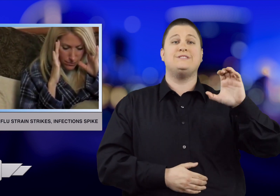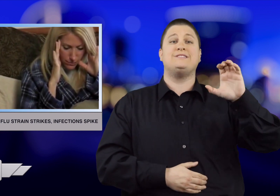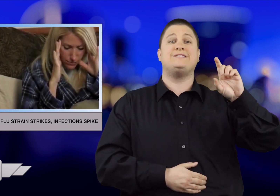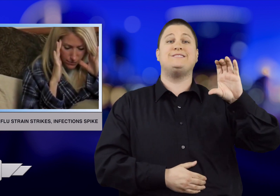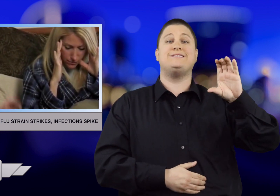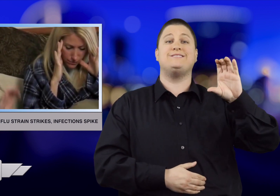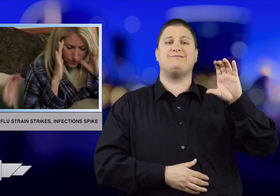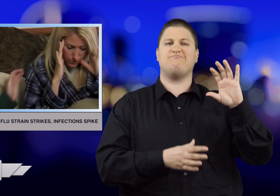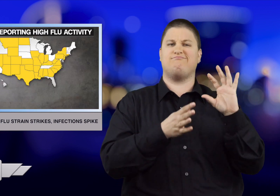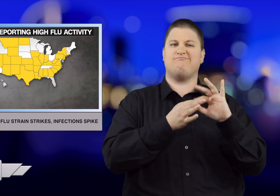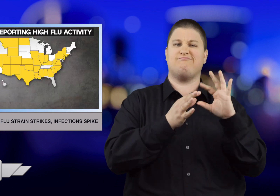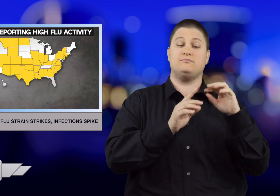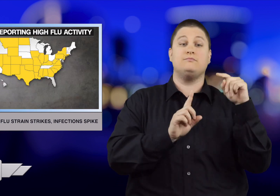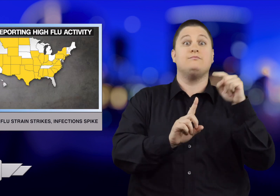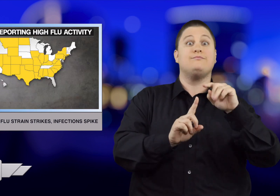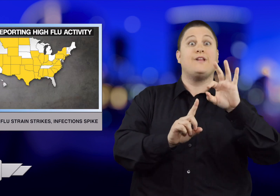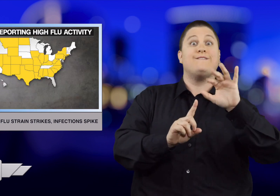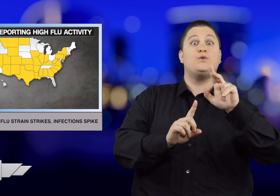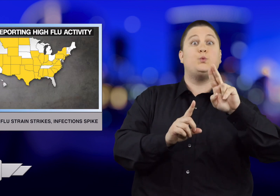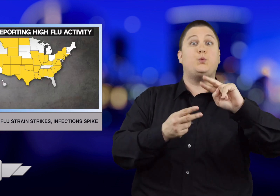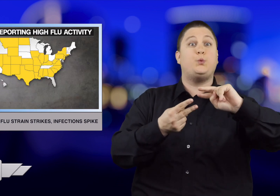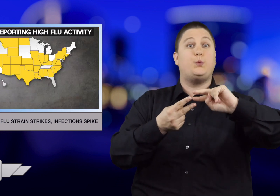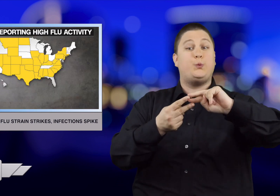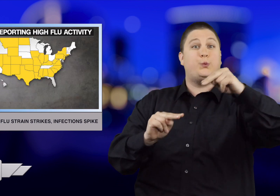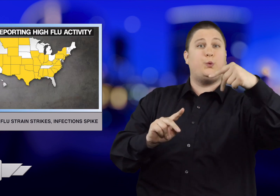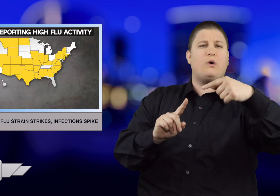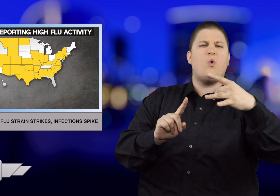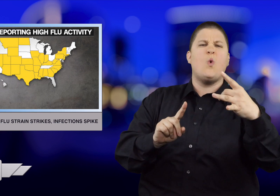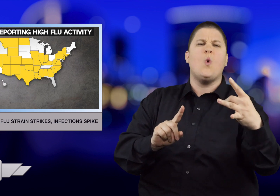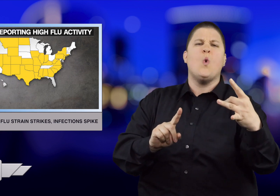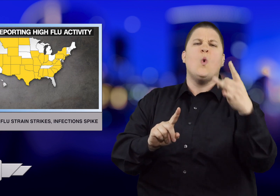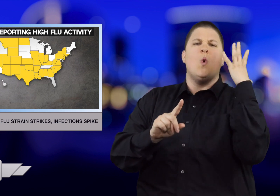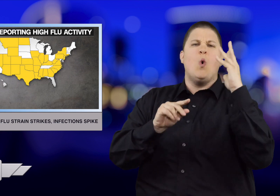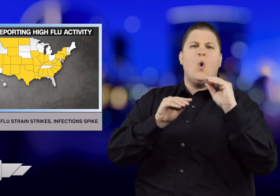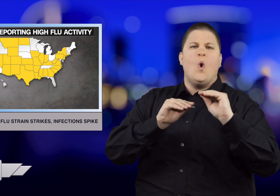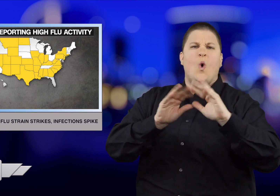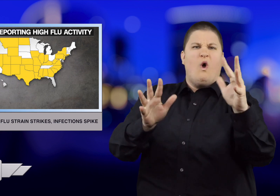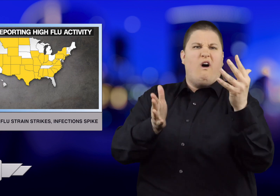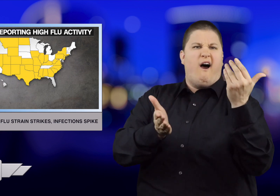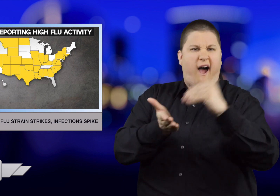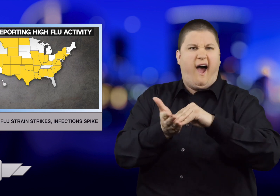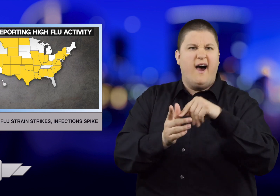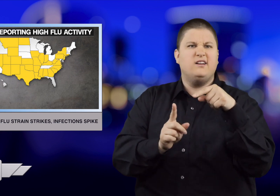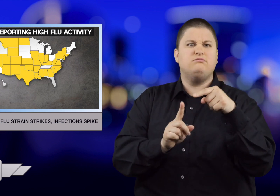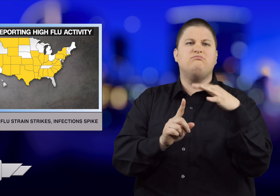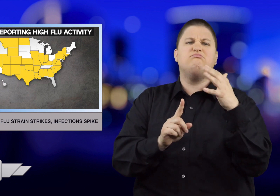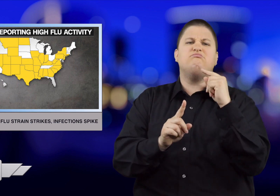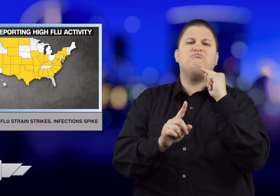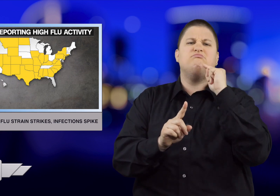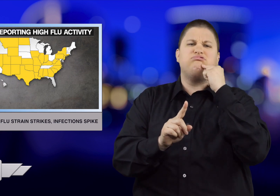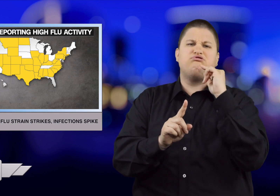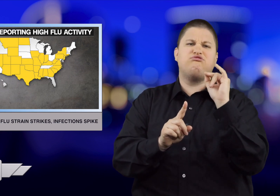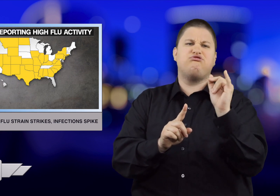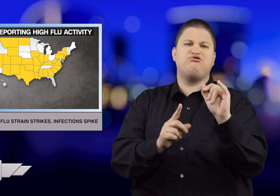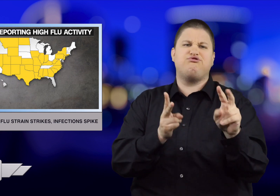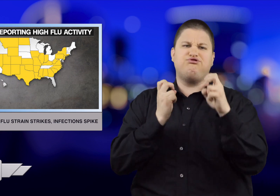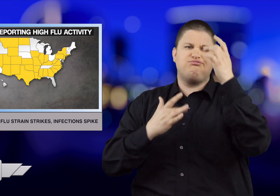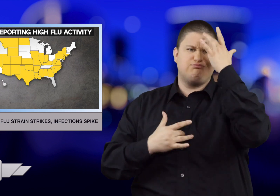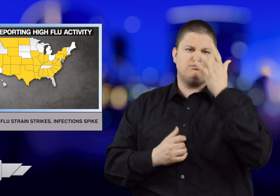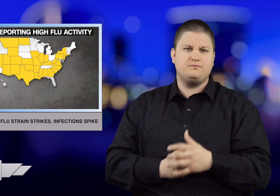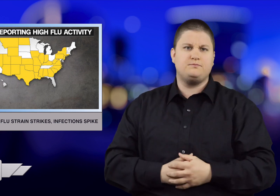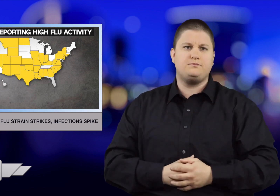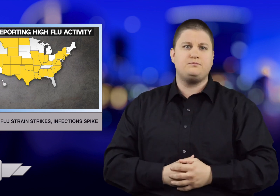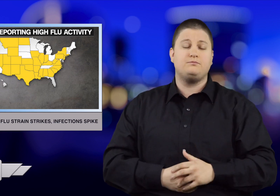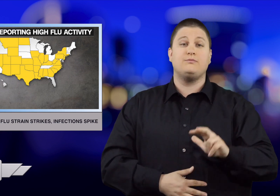Now the CDC says the nasty flu strain is sparking a second wave of high activity and severe infections.